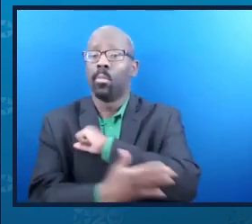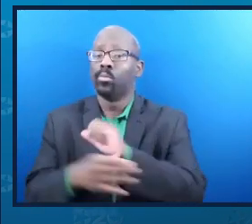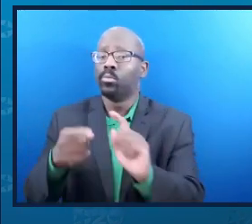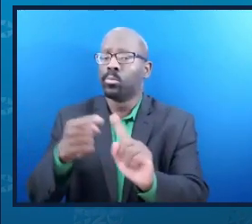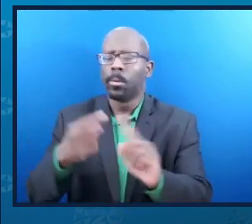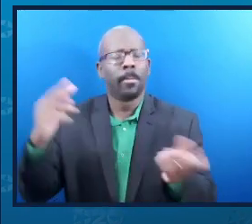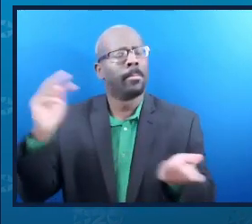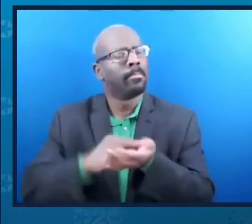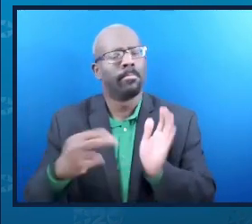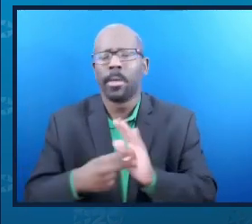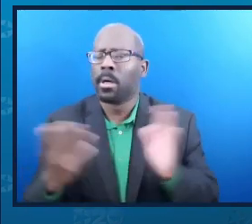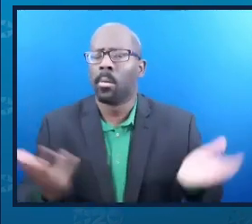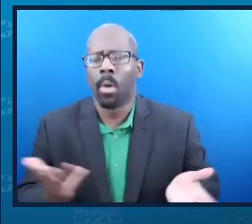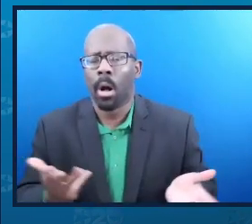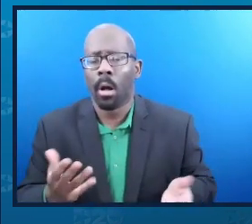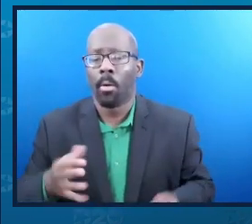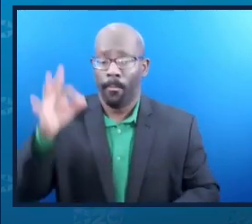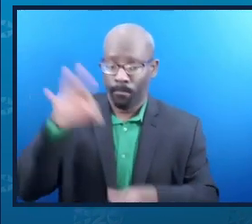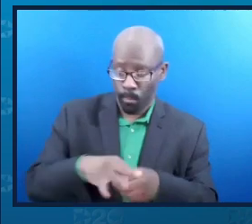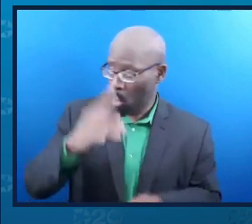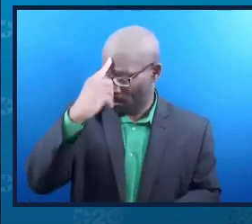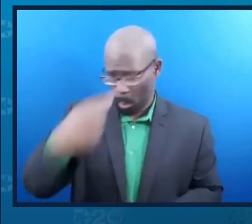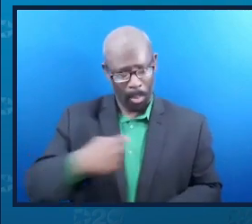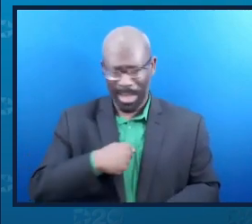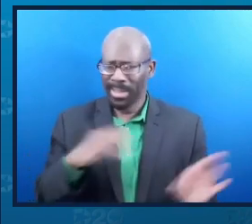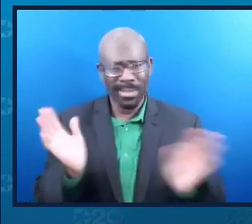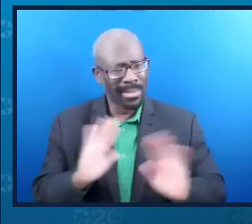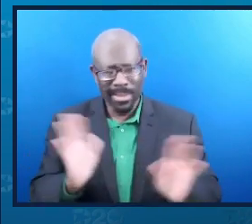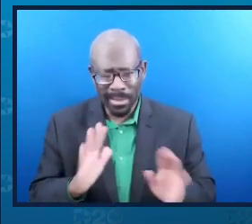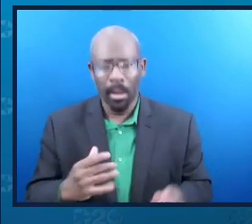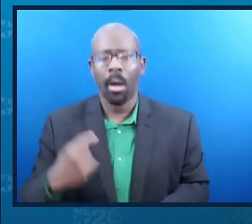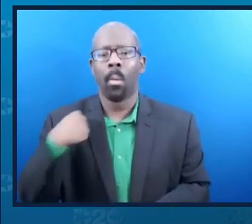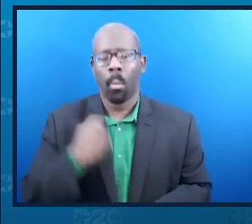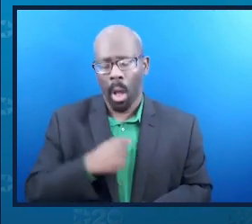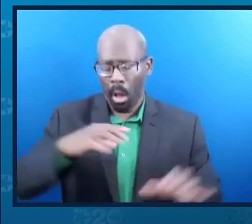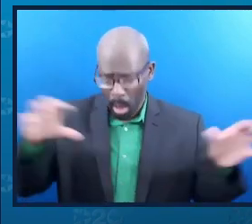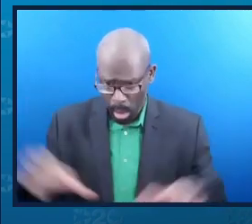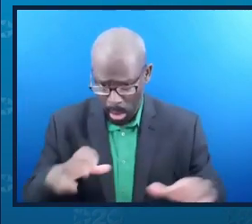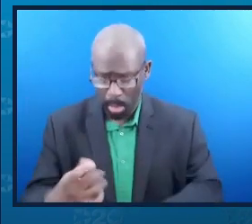DEMOCRACY WAS NEVER MEANT TO BE TRANSACTIONAL. YOU GIVE ME YOUR VOTE, I MAKE